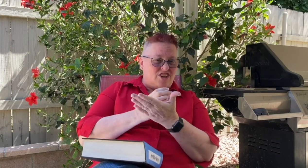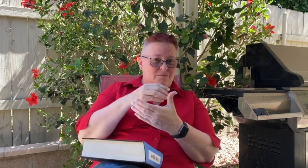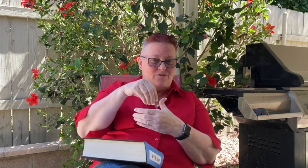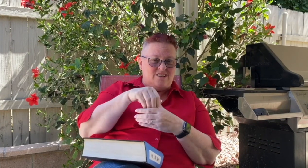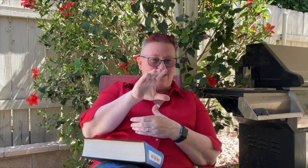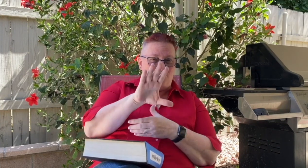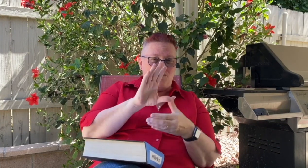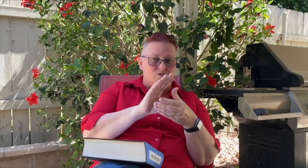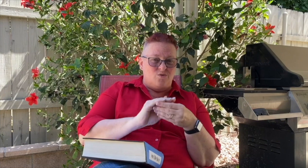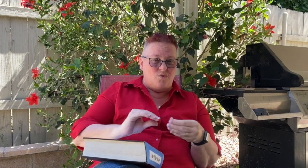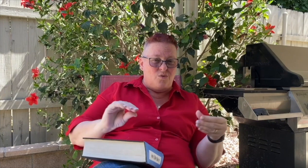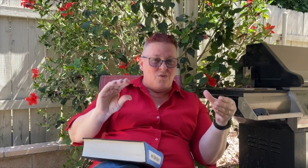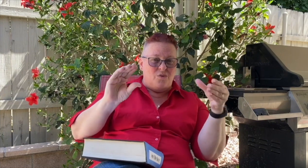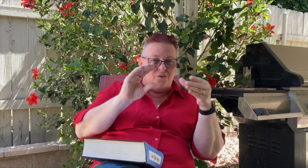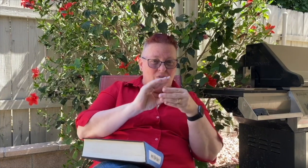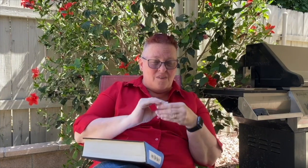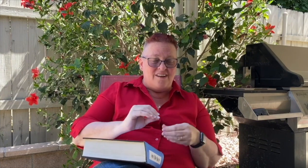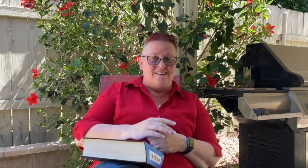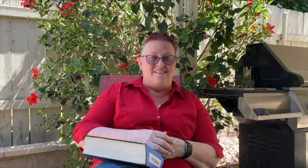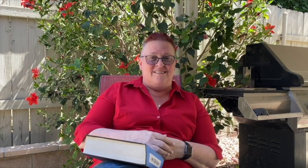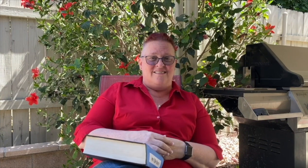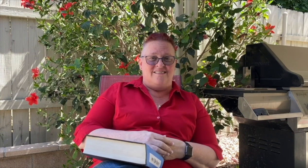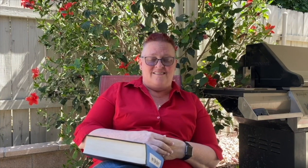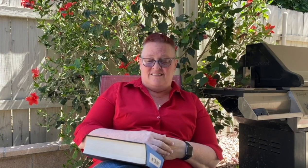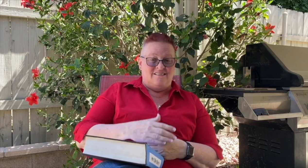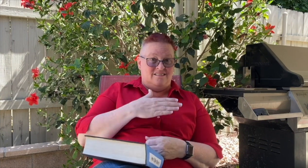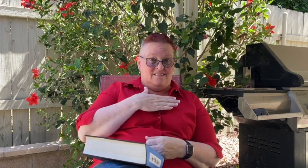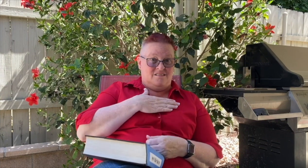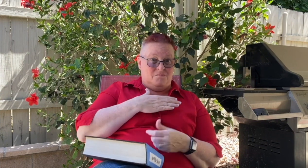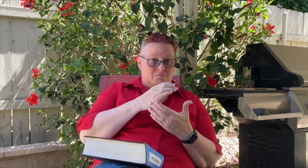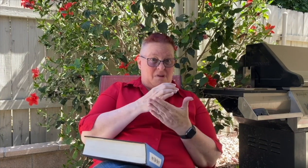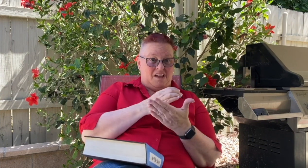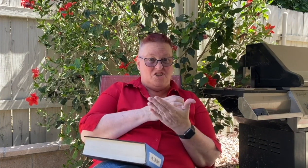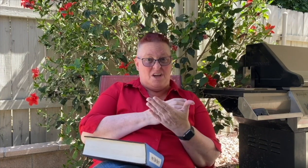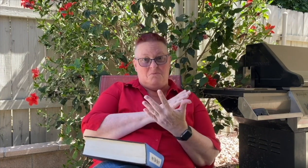There's a variety of different chapters. That are within each and everyone